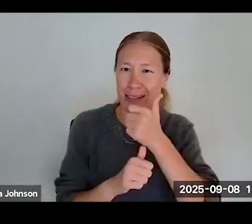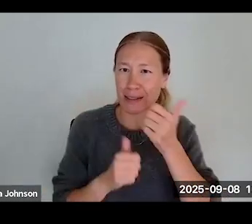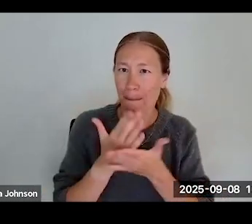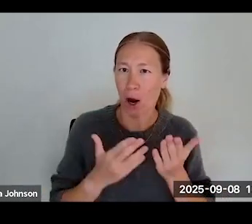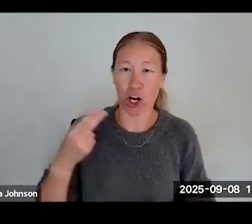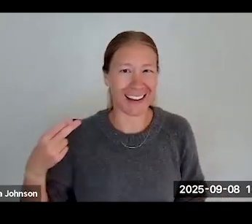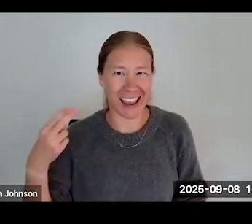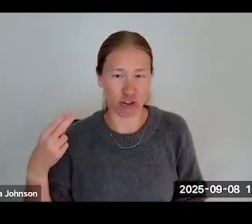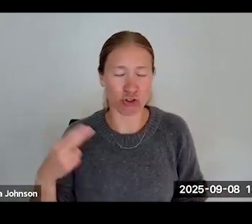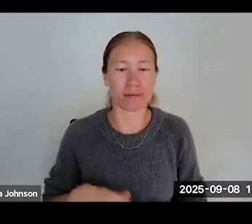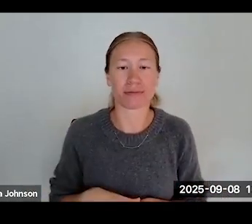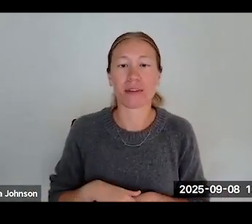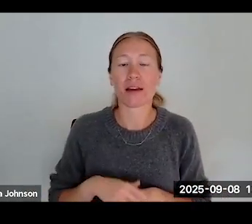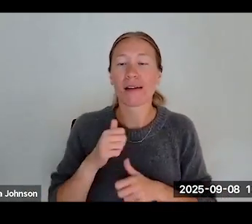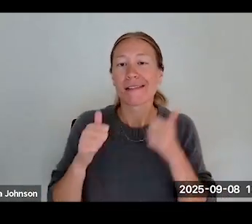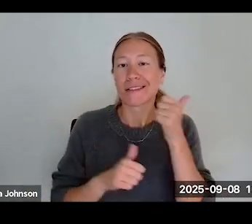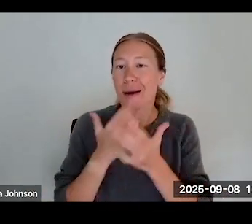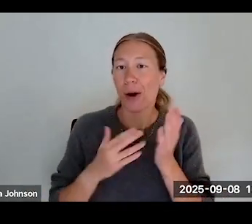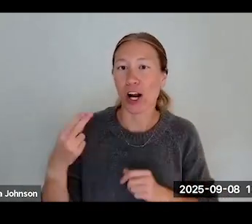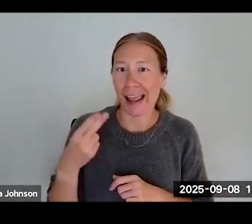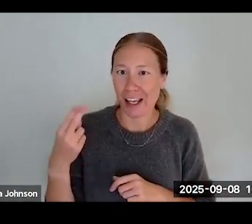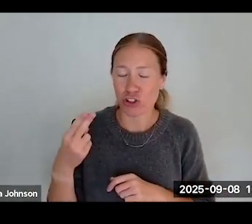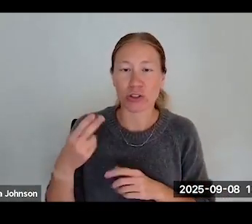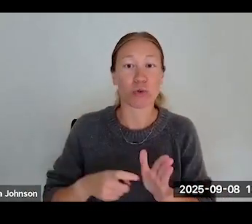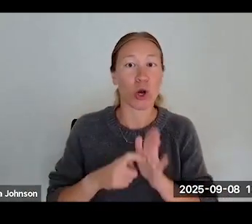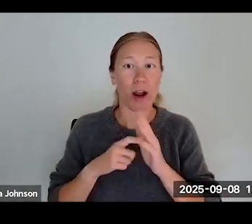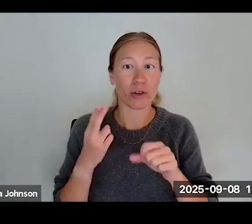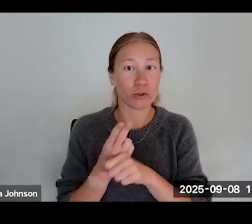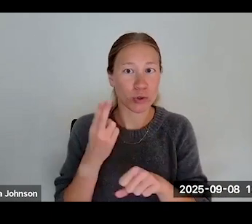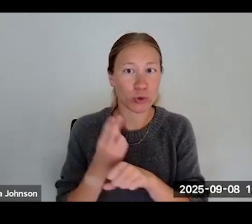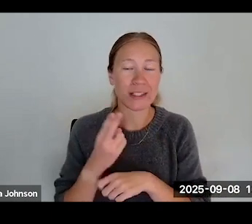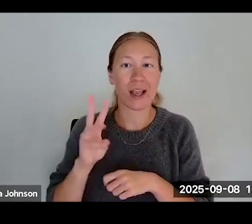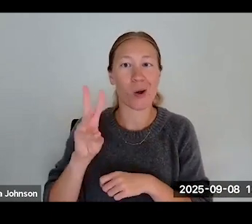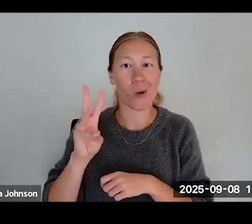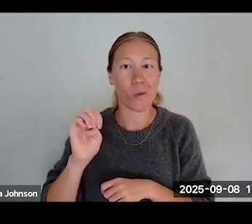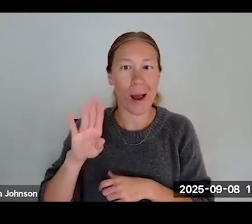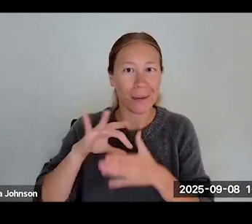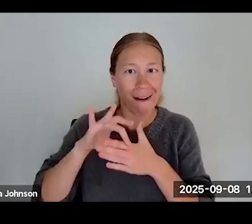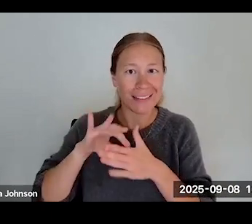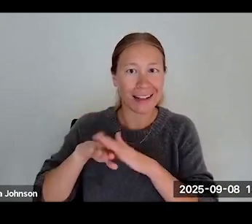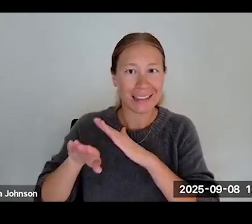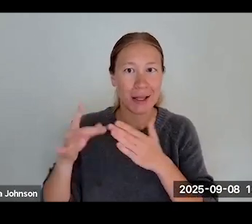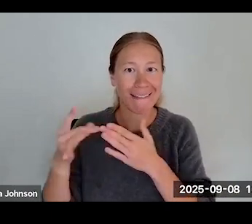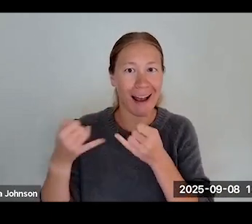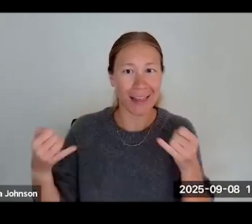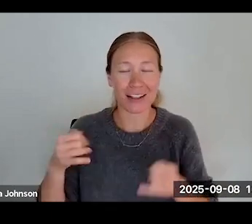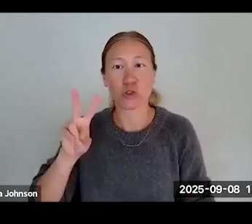Subpart H of Title II requires use of the Web Content Accessibility Guidelines 2.1 AA standard,